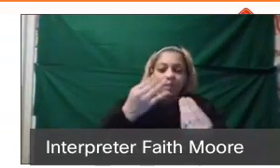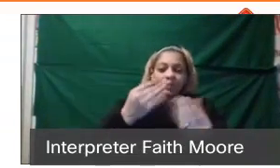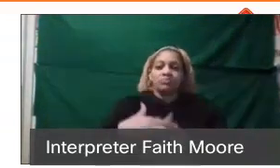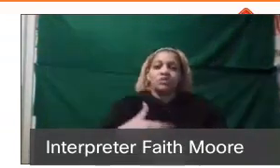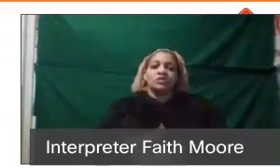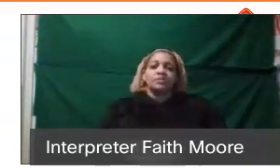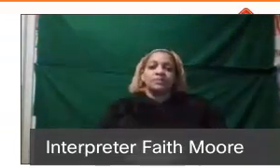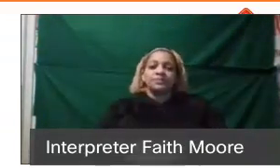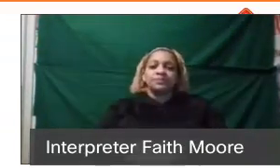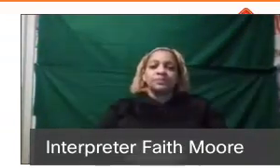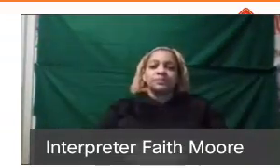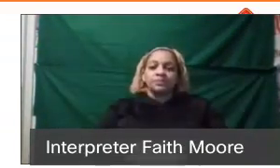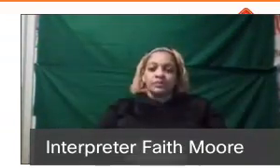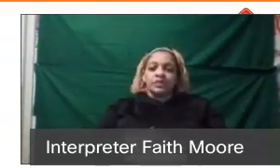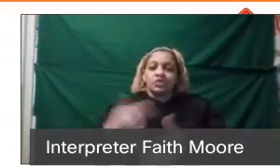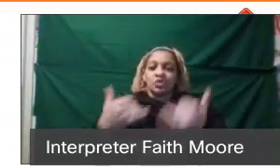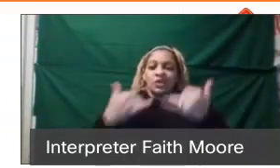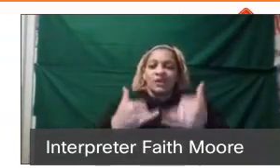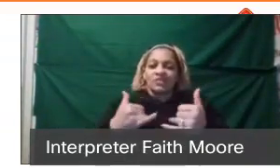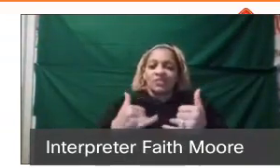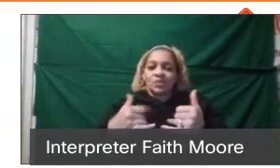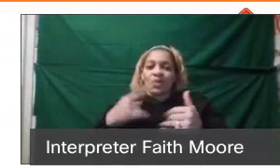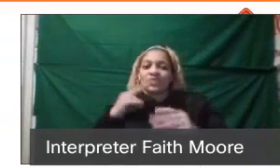The existing retaining wall is owned our motto.